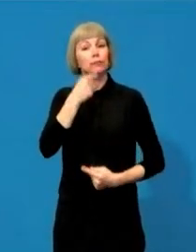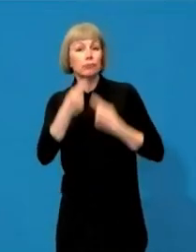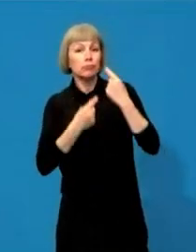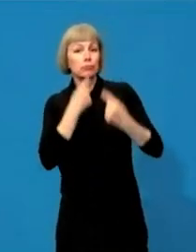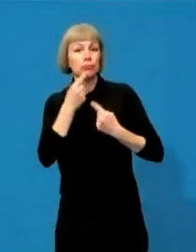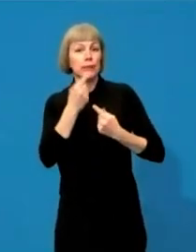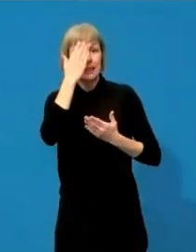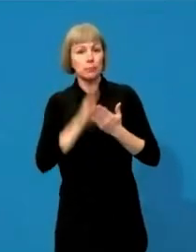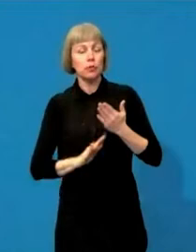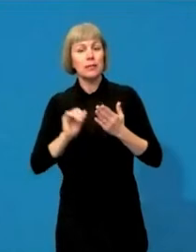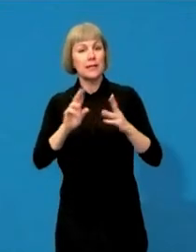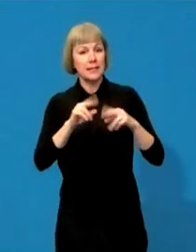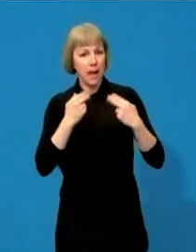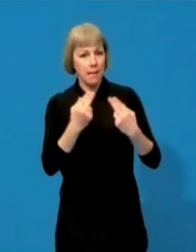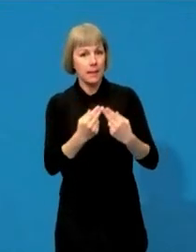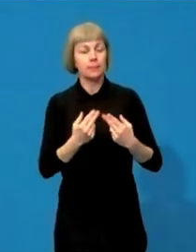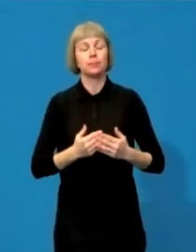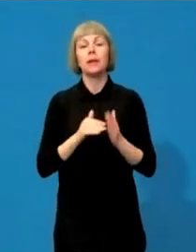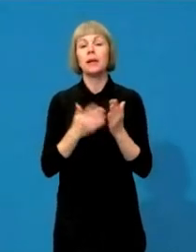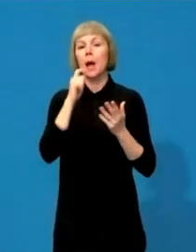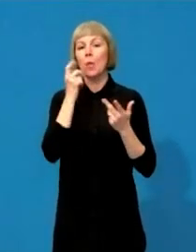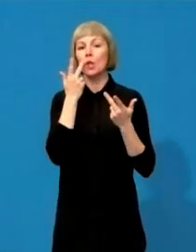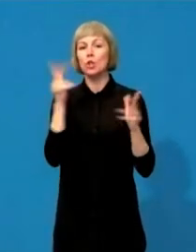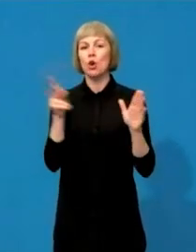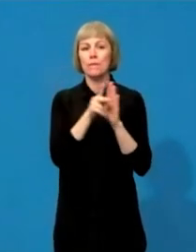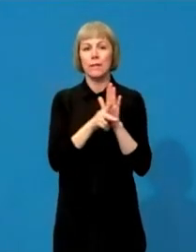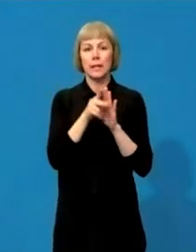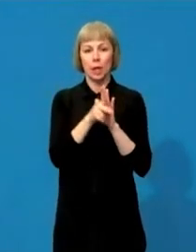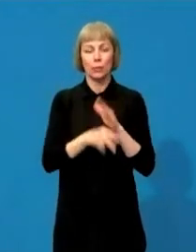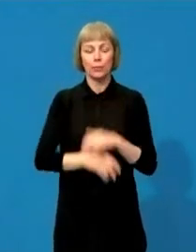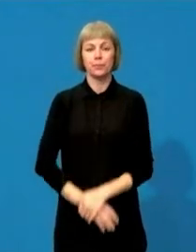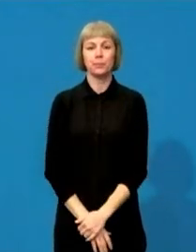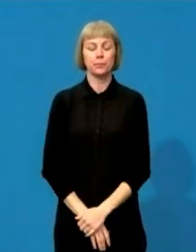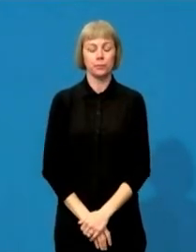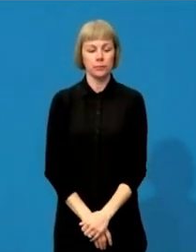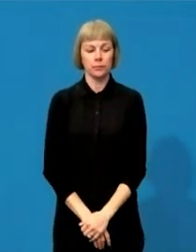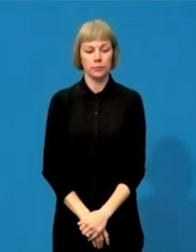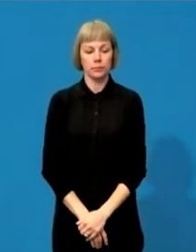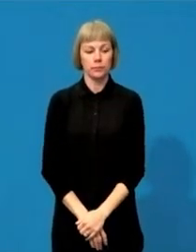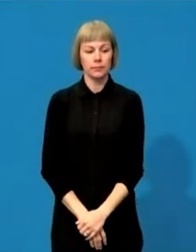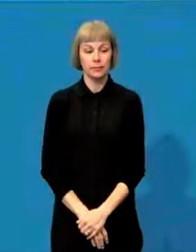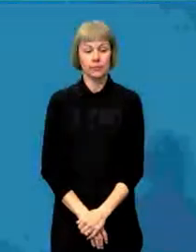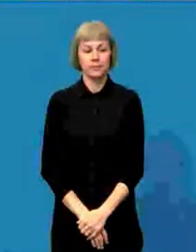Operator, could you please play the recording, doc ID IND.0172.0003.0001.